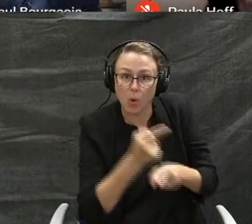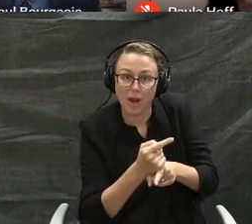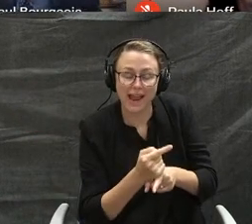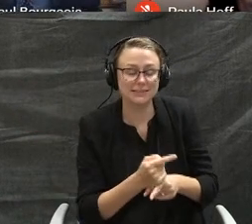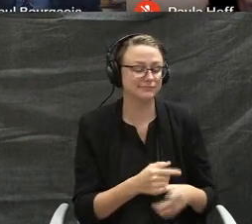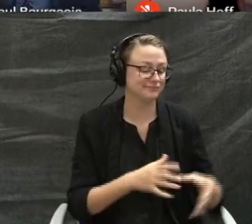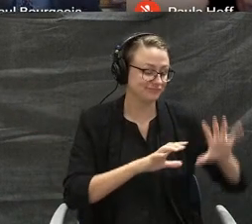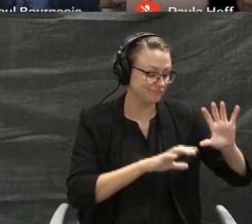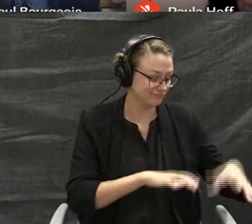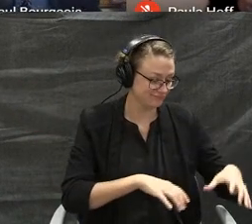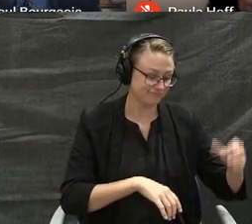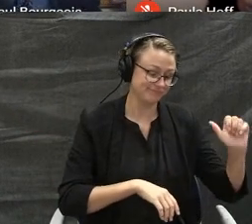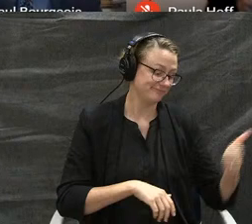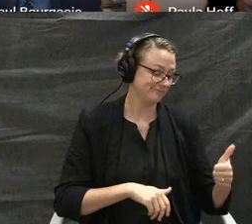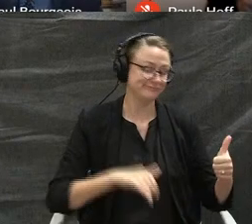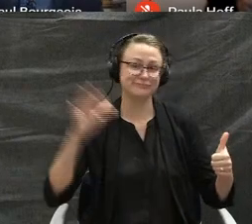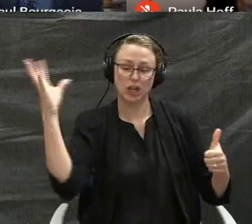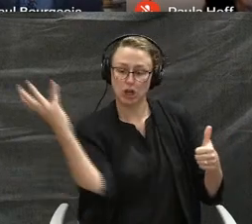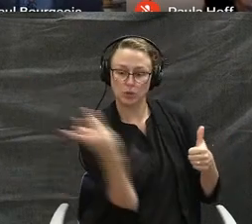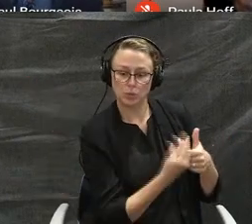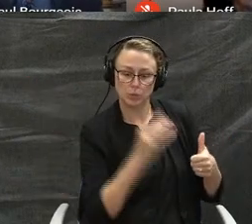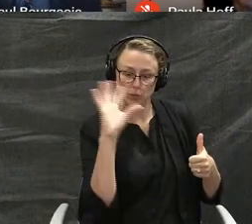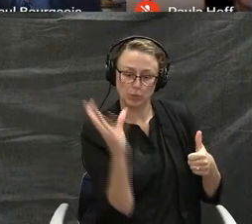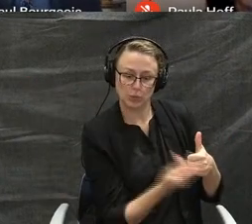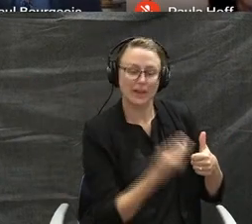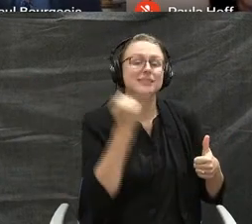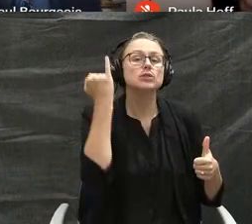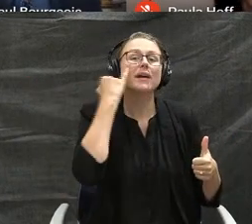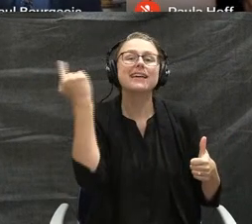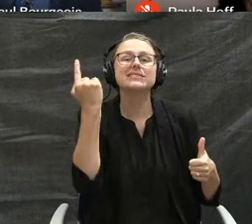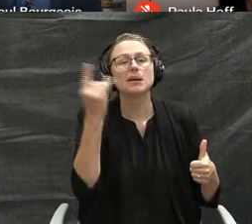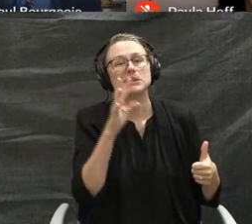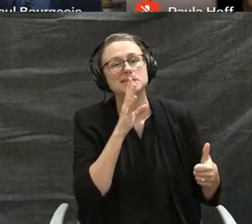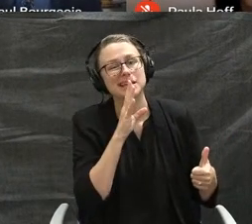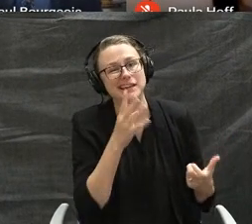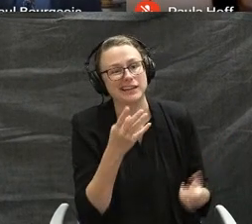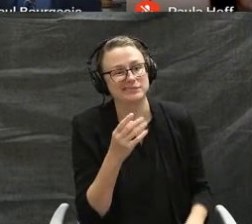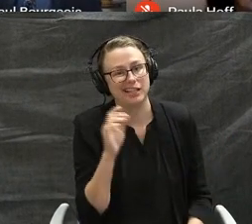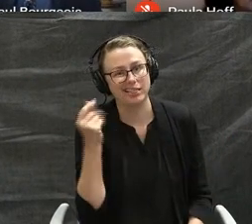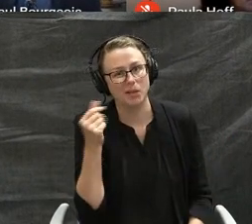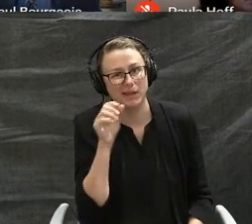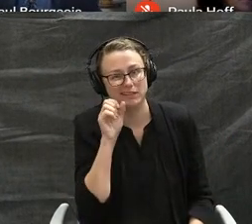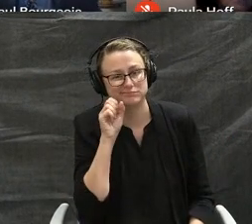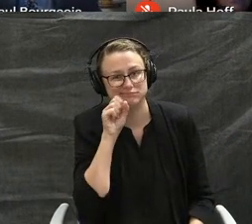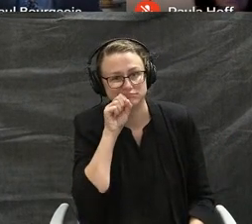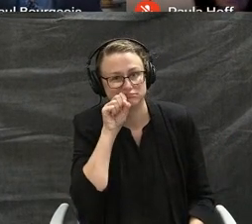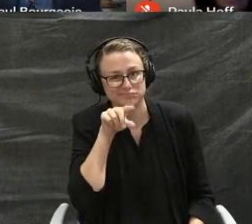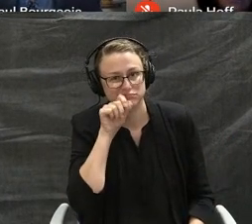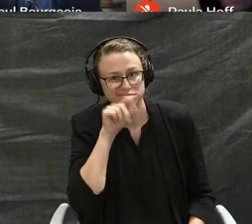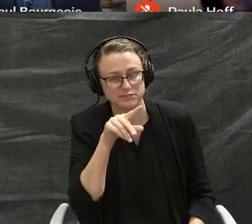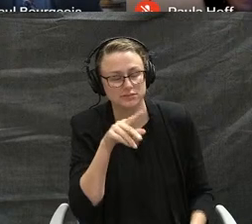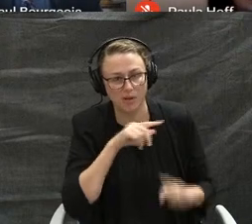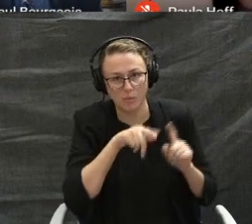right? So if somebody is speaking and we all admit a little bit of spray, or you need a little bit of spray when we